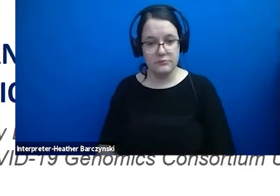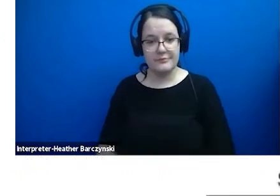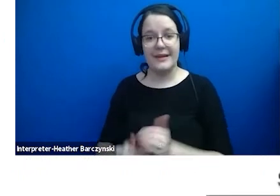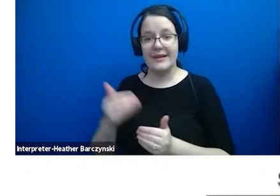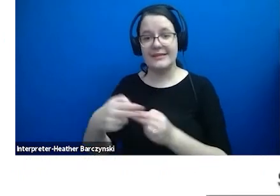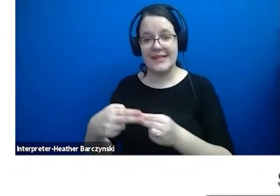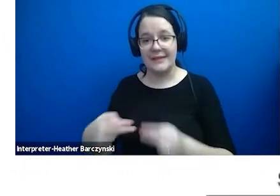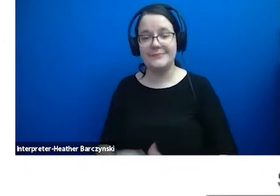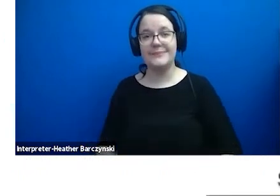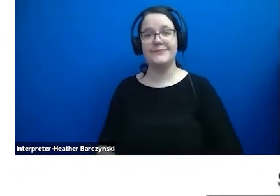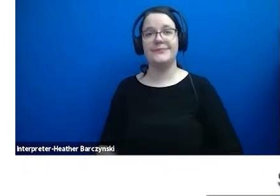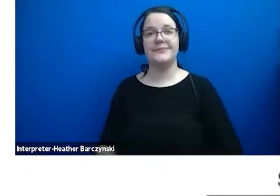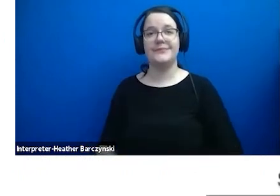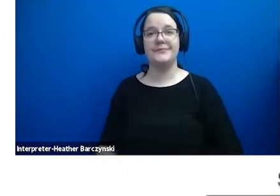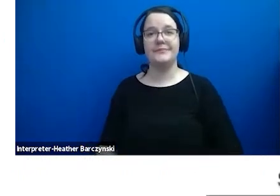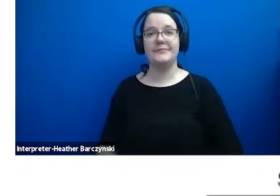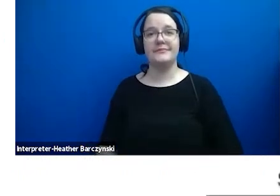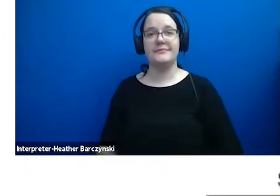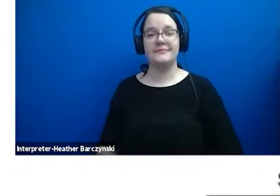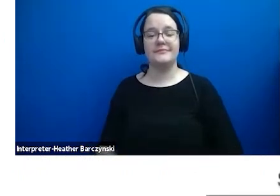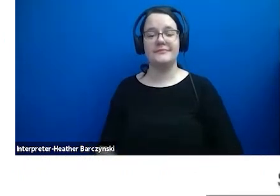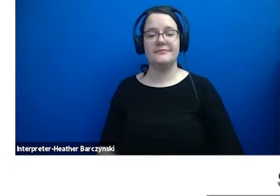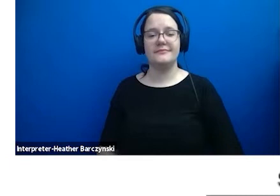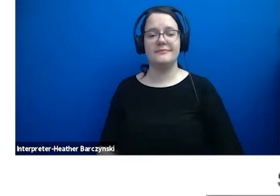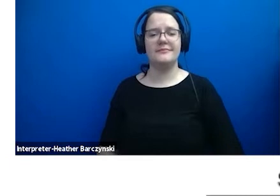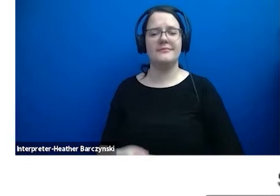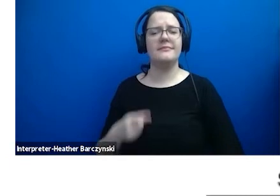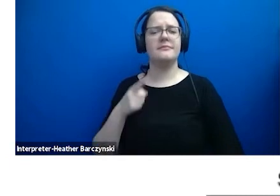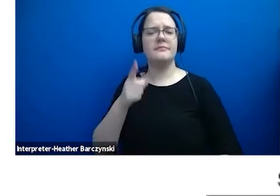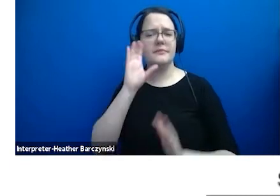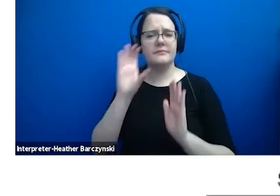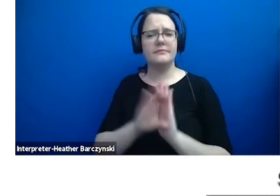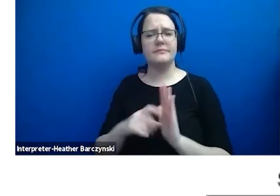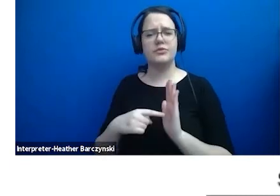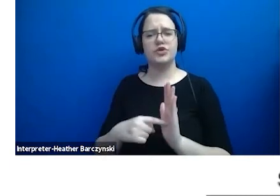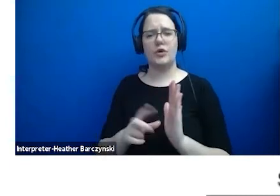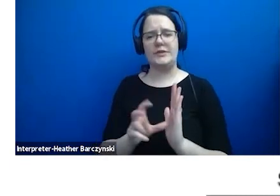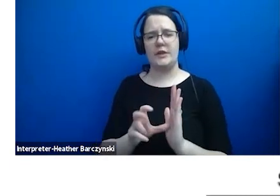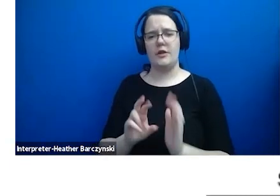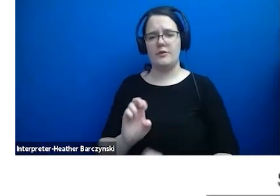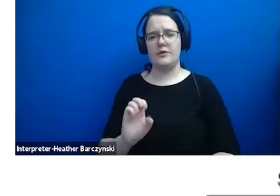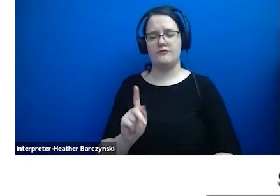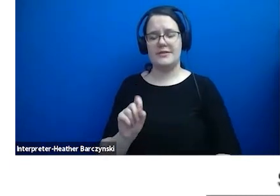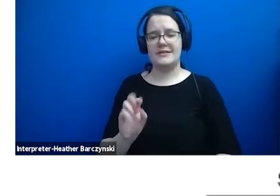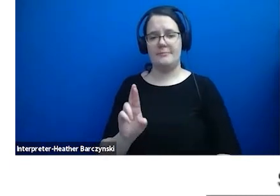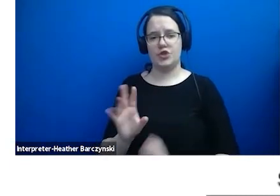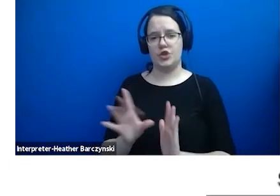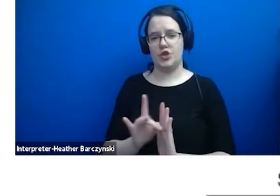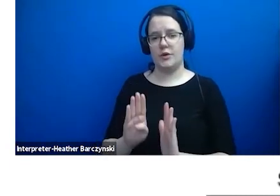next slide and this is just a schematic of the receptor binding domain on the spike protein and